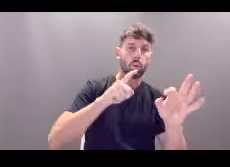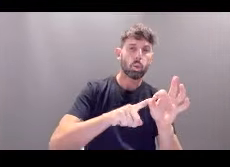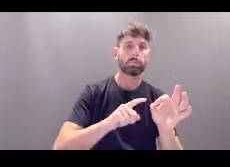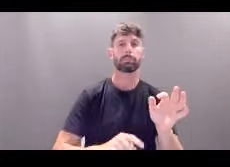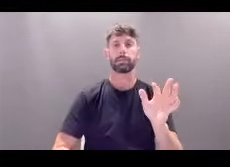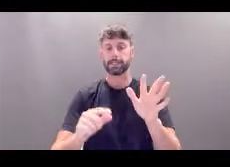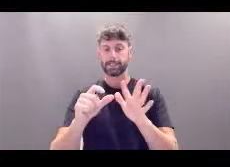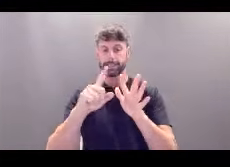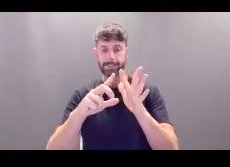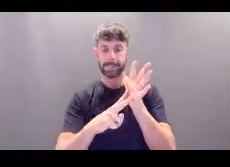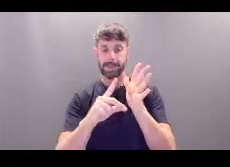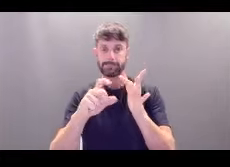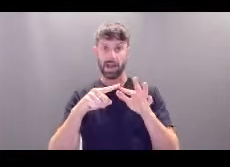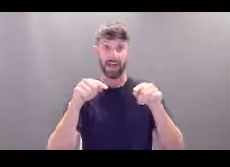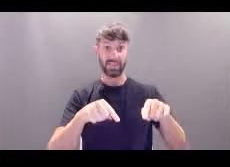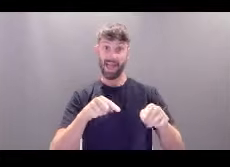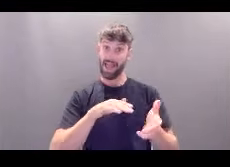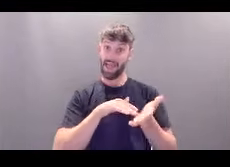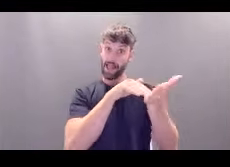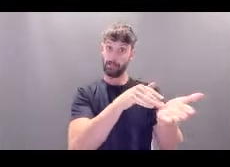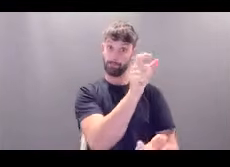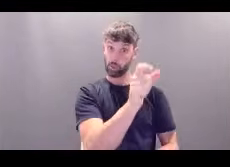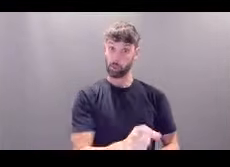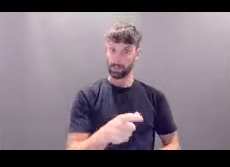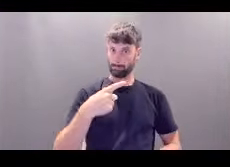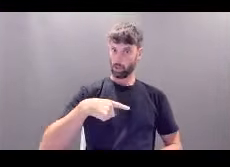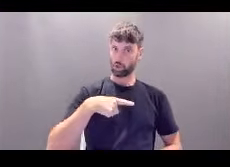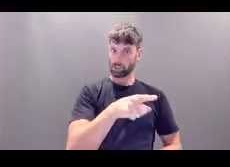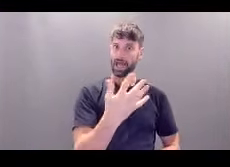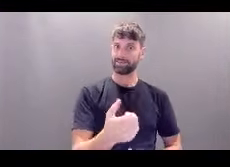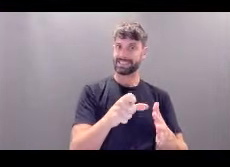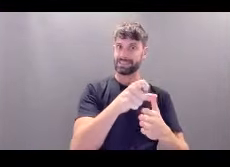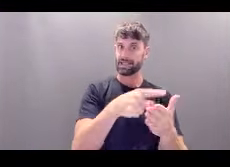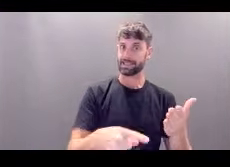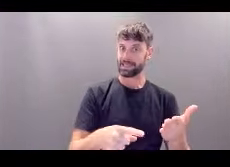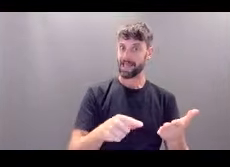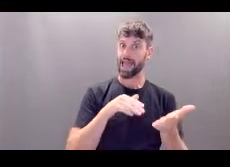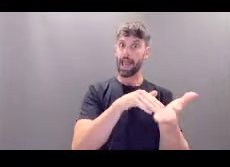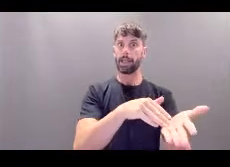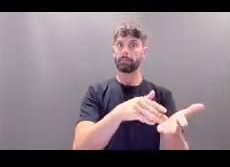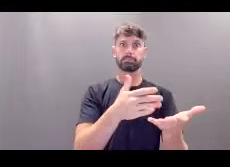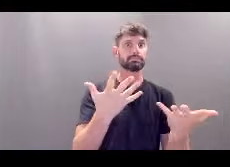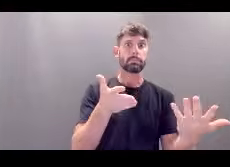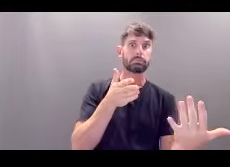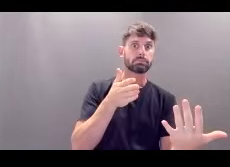they can't do because of their disability. AT may also help a person to do